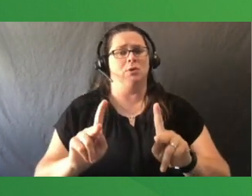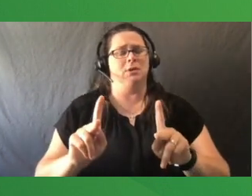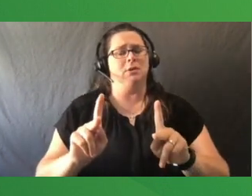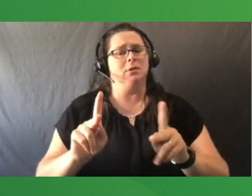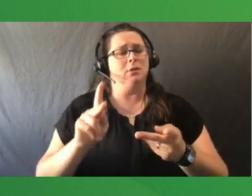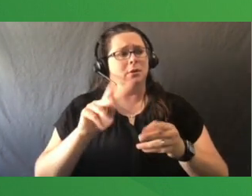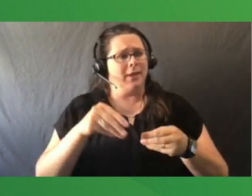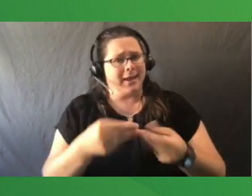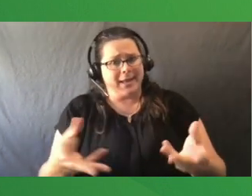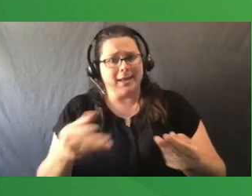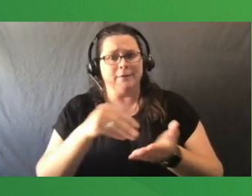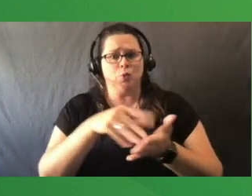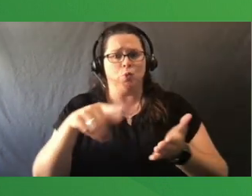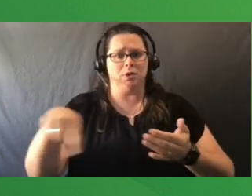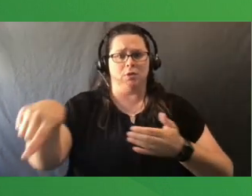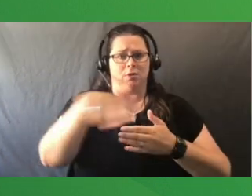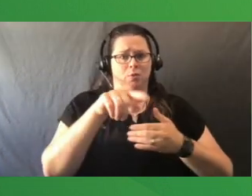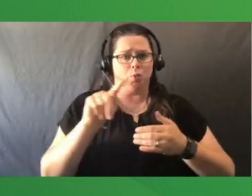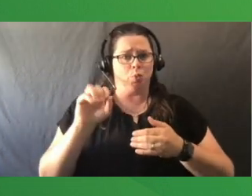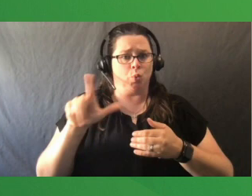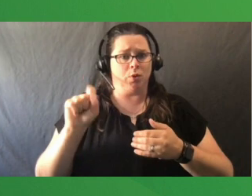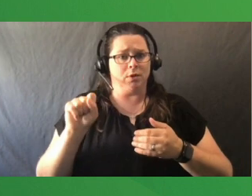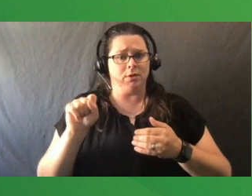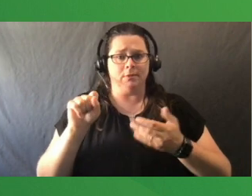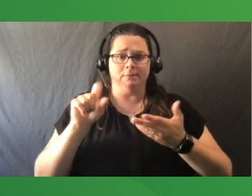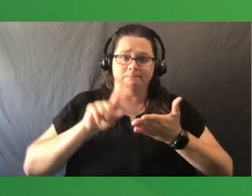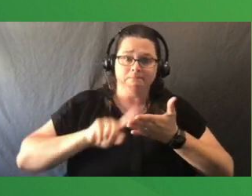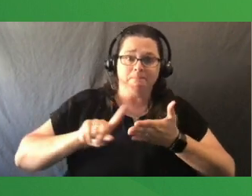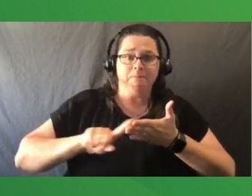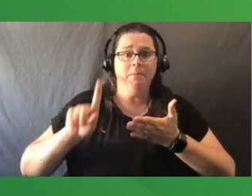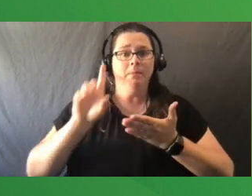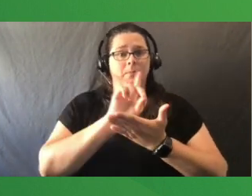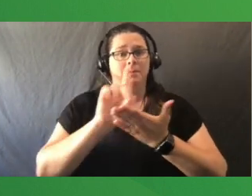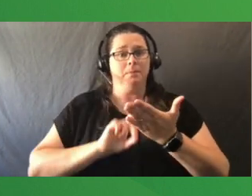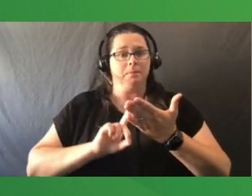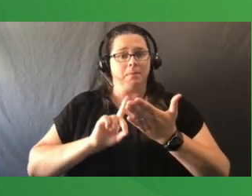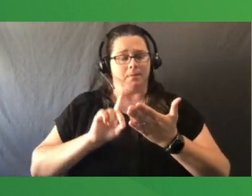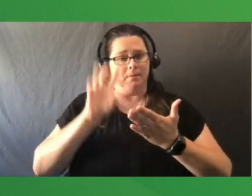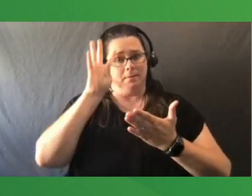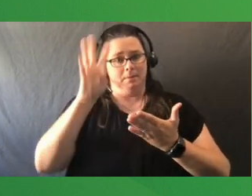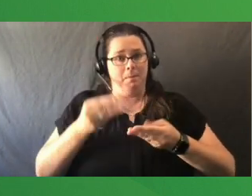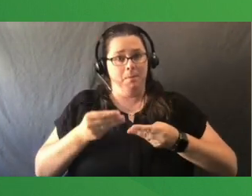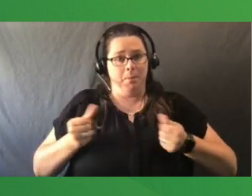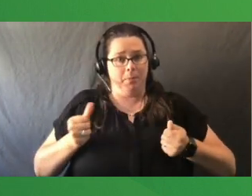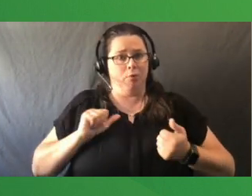that they need to carry out investigations and design solutions to address these challenges.